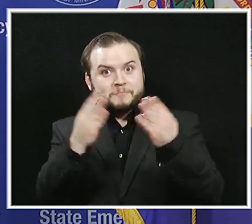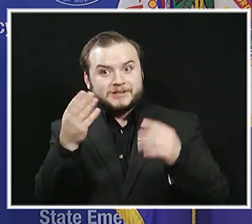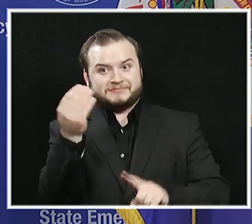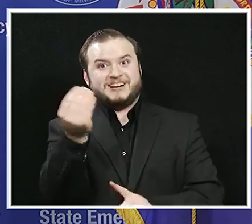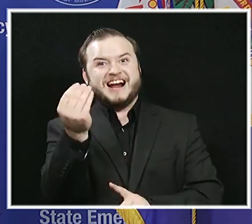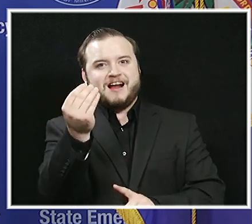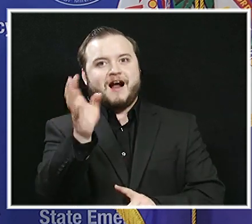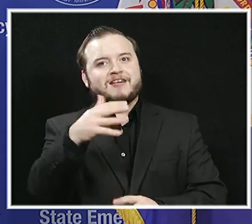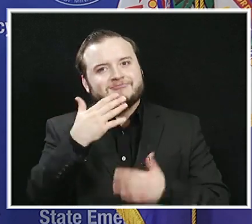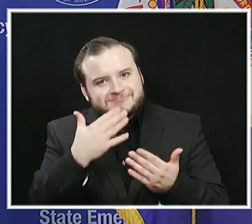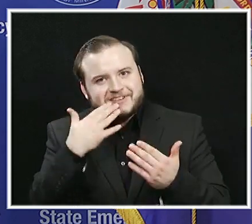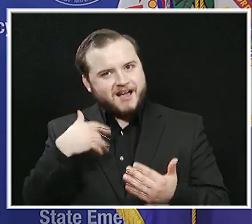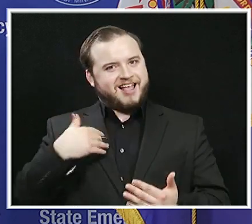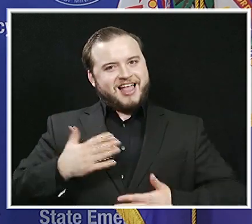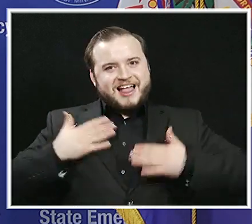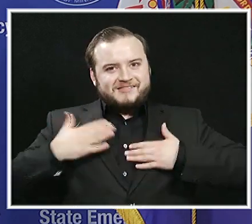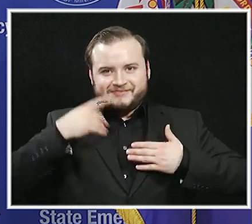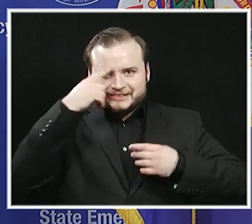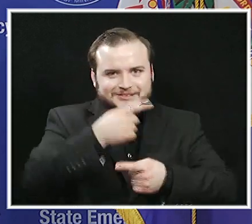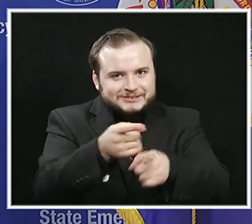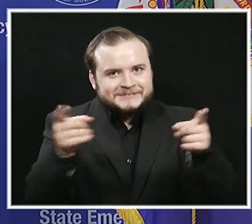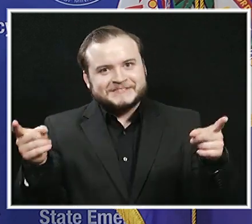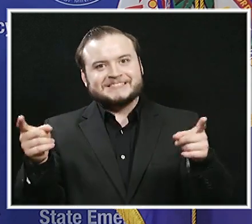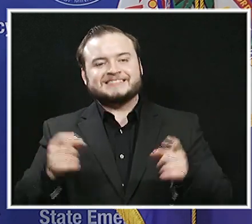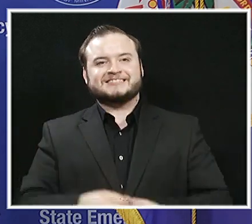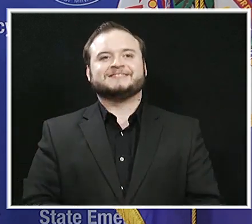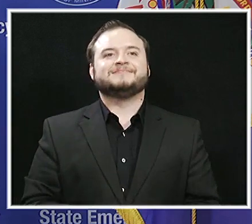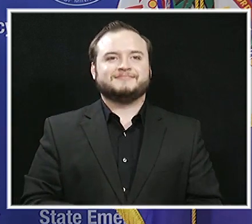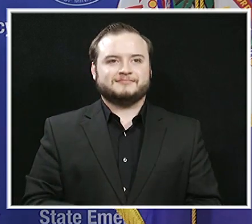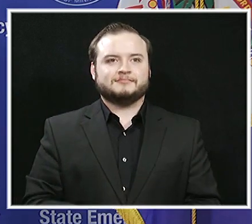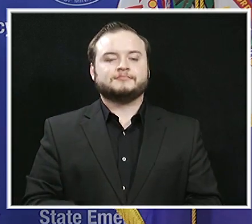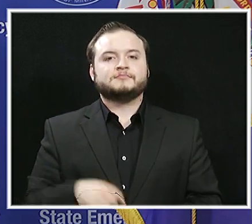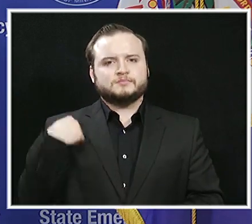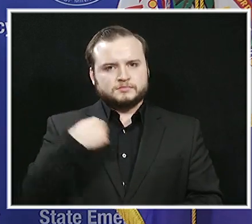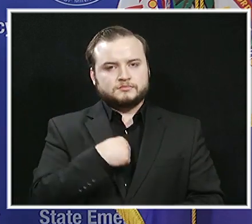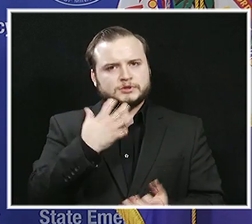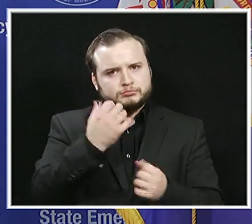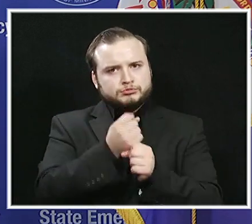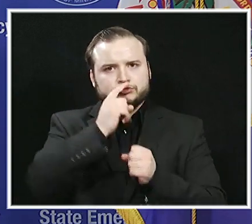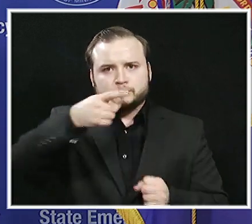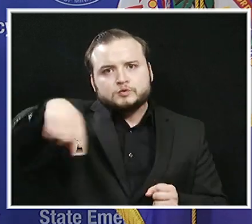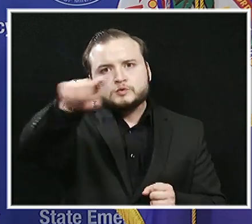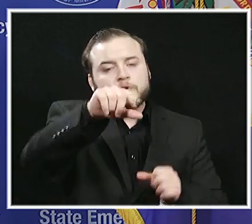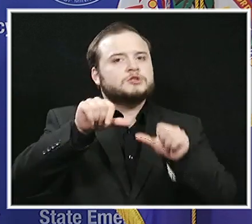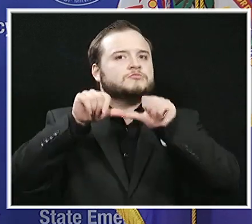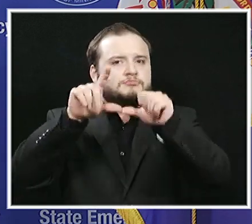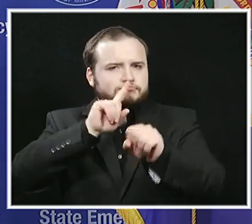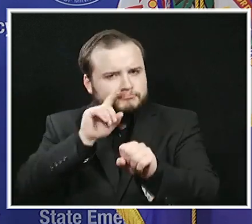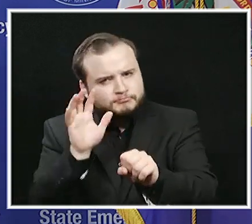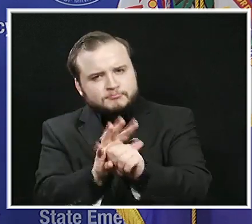conduct business that are picked up by this order. So if you're one of those, we're grateful and happy that this action is taking place and Minnesotans have